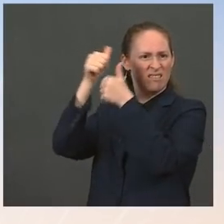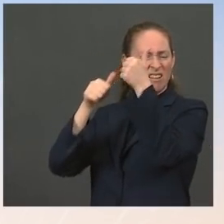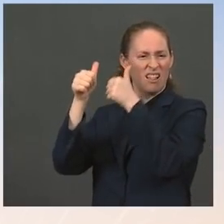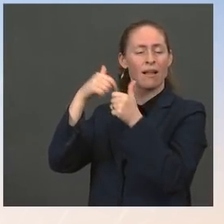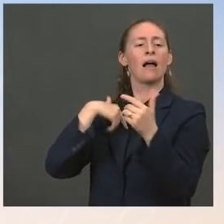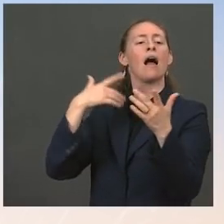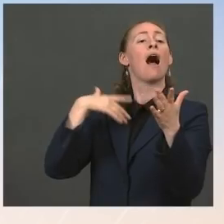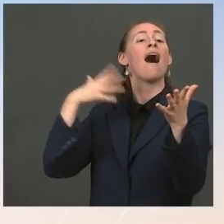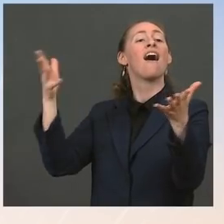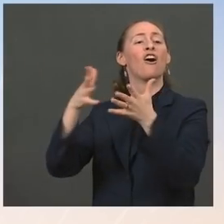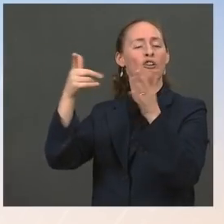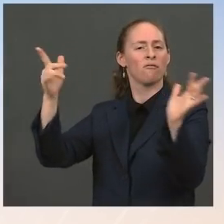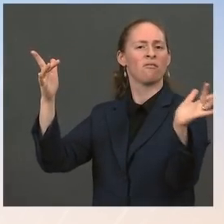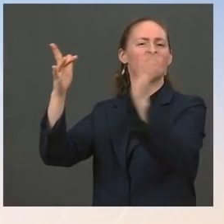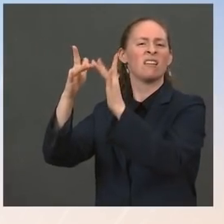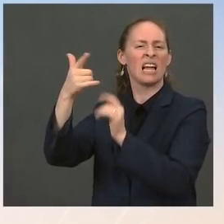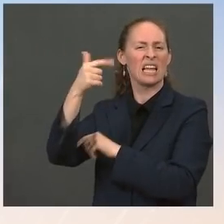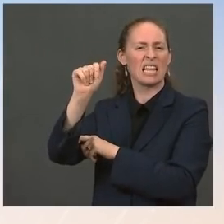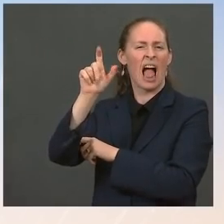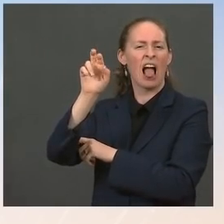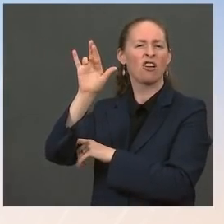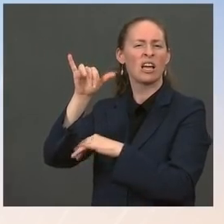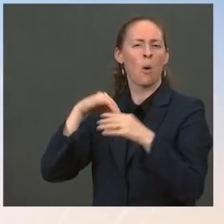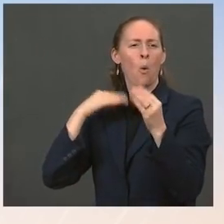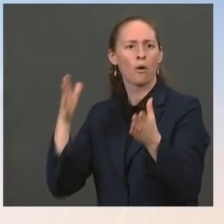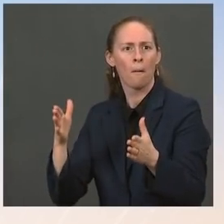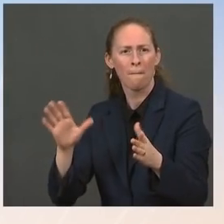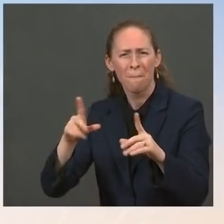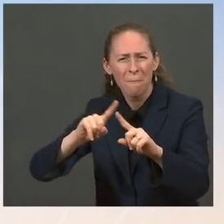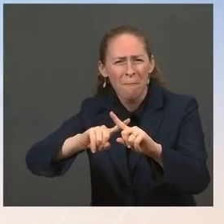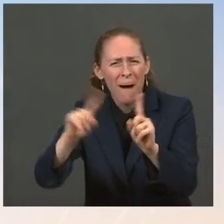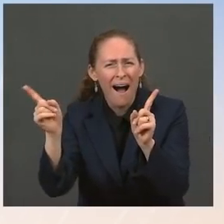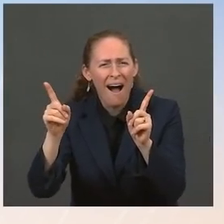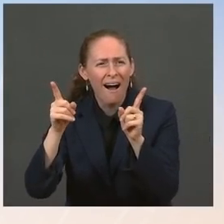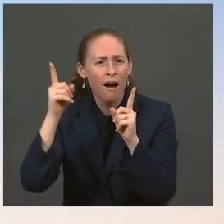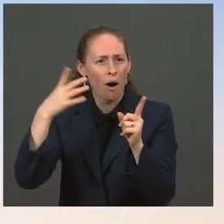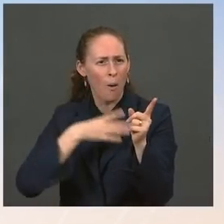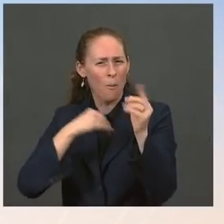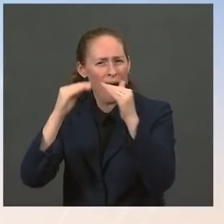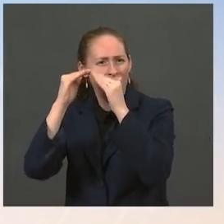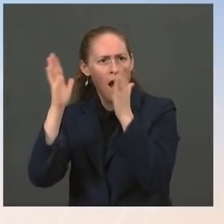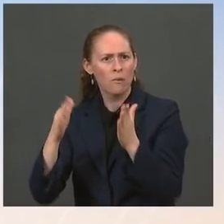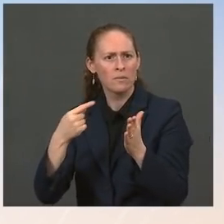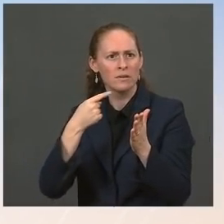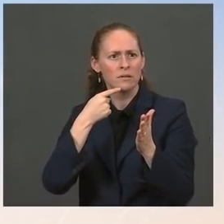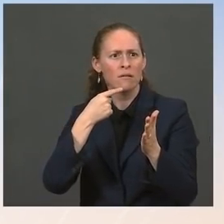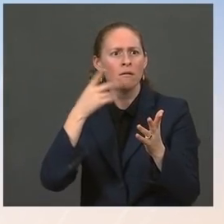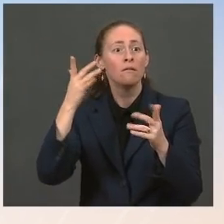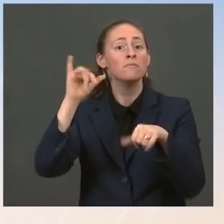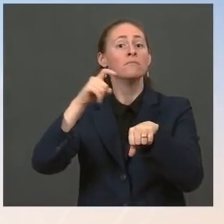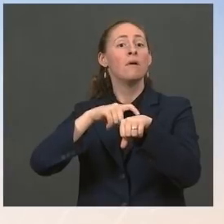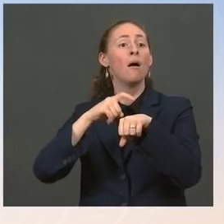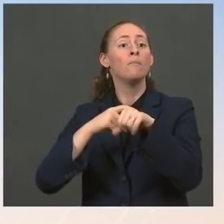But what about the position of this White House? This is a President who ran on being transparent and you've got -- are there no concerns? Ms. Psaki: And we were very transparent